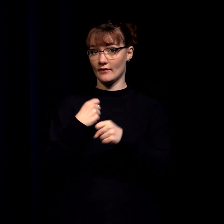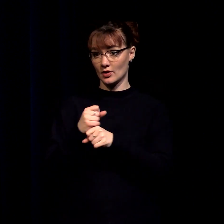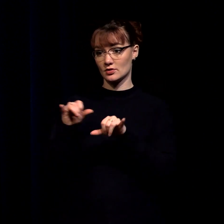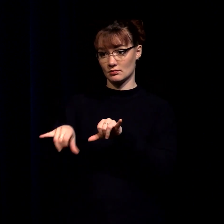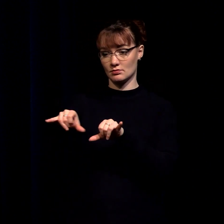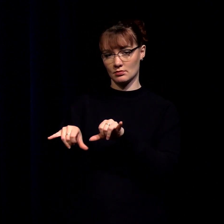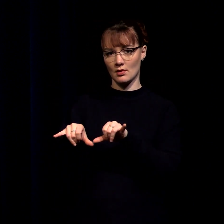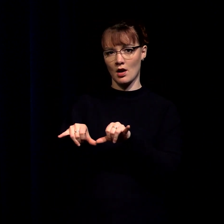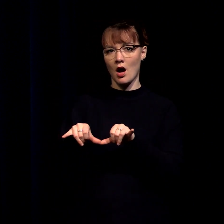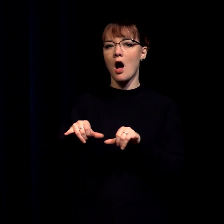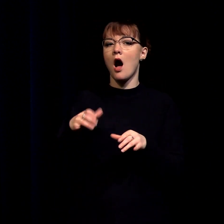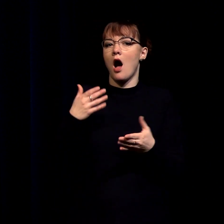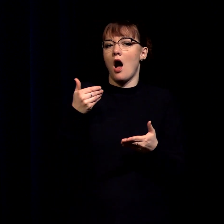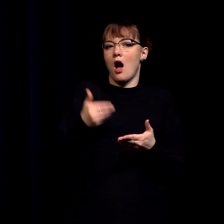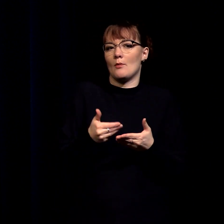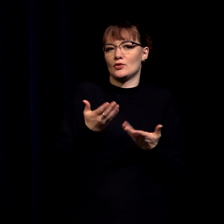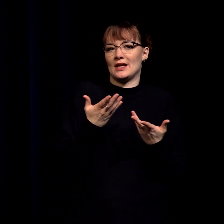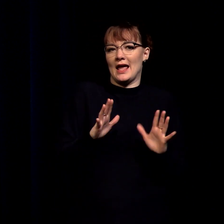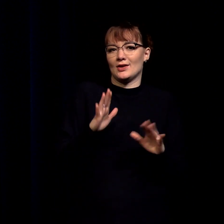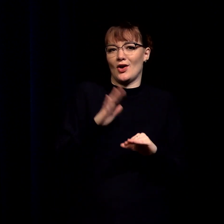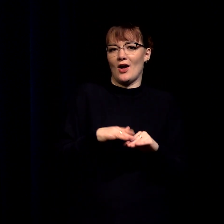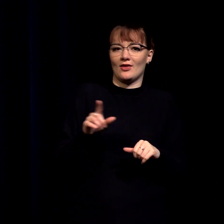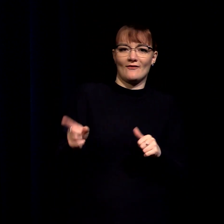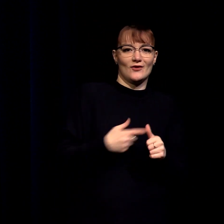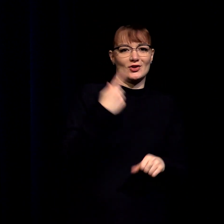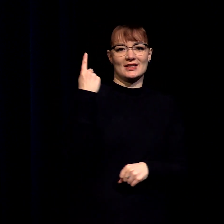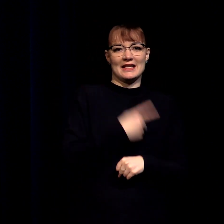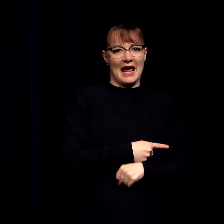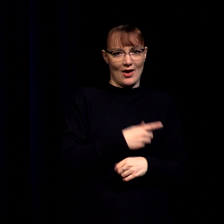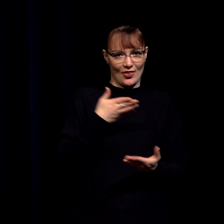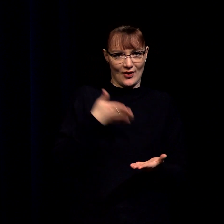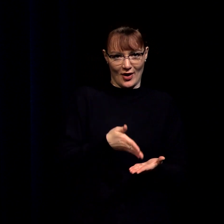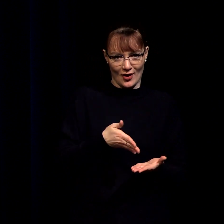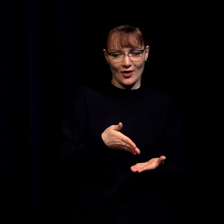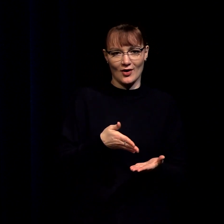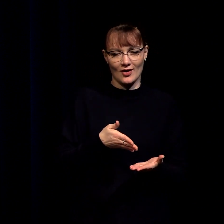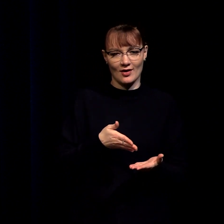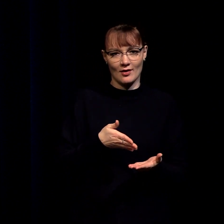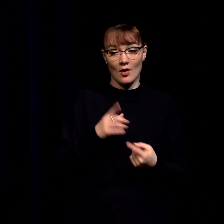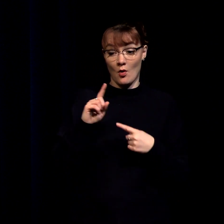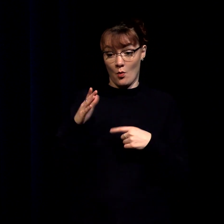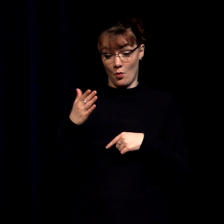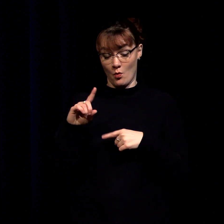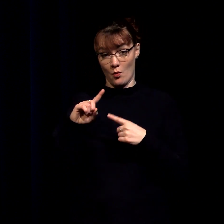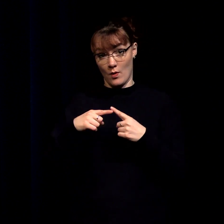ended on day one. Because when you are on mission, the enemy